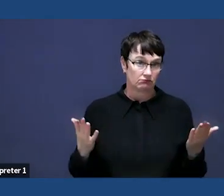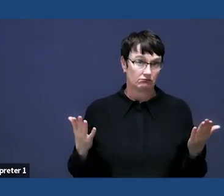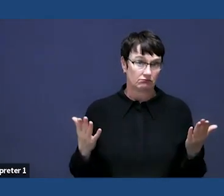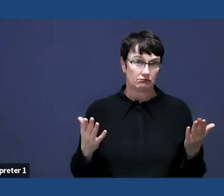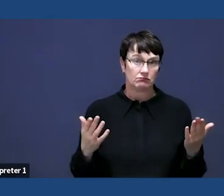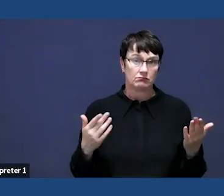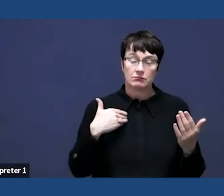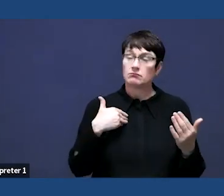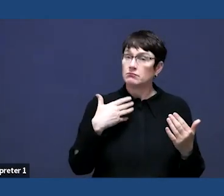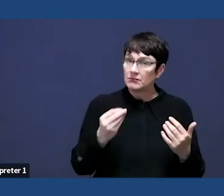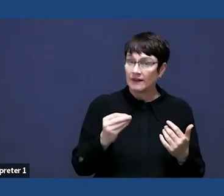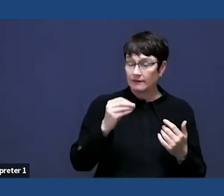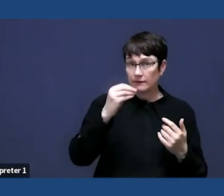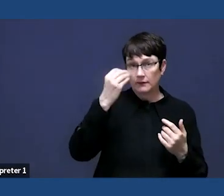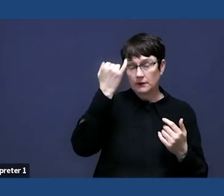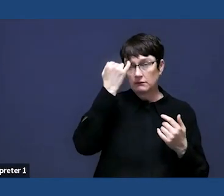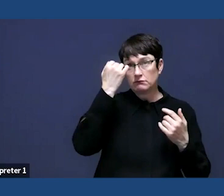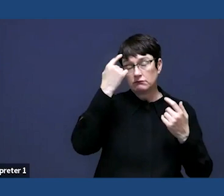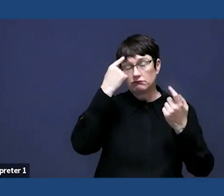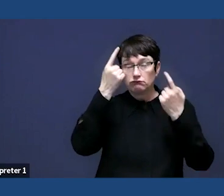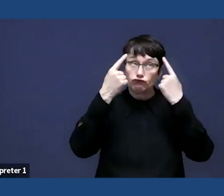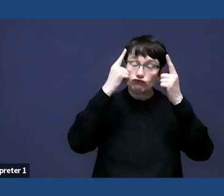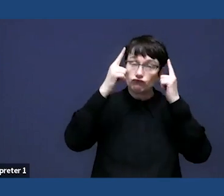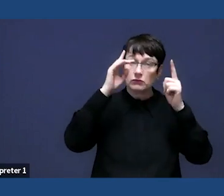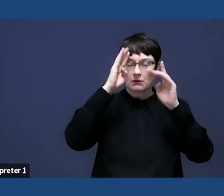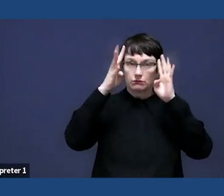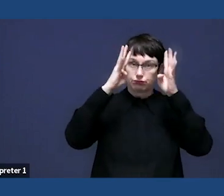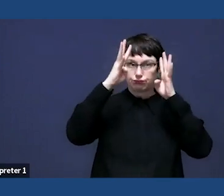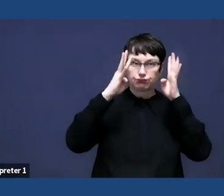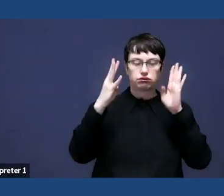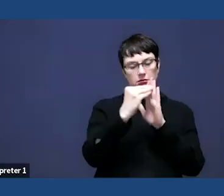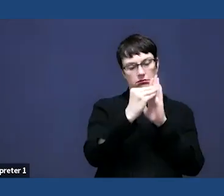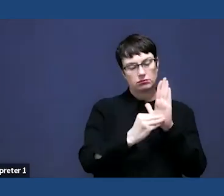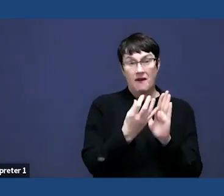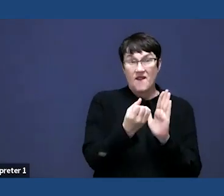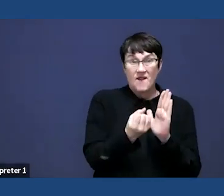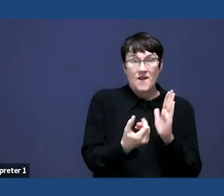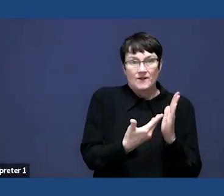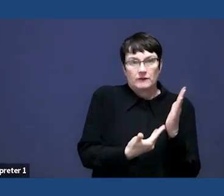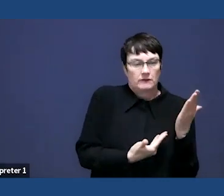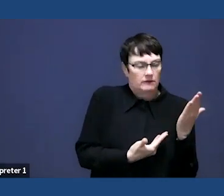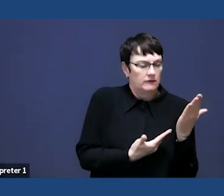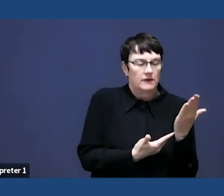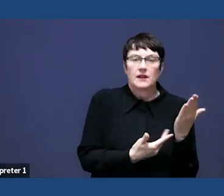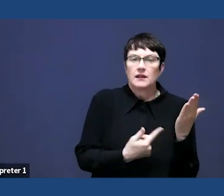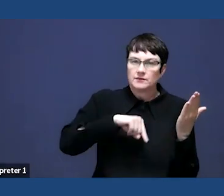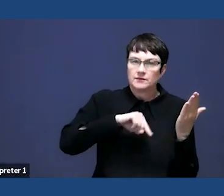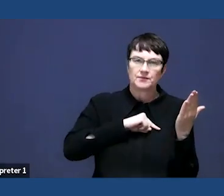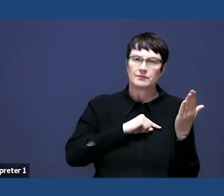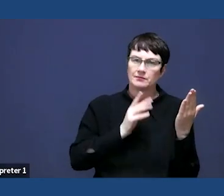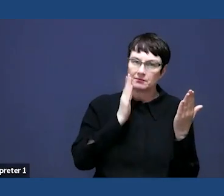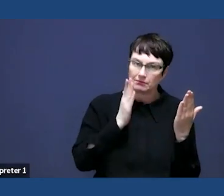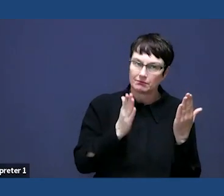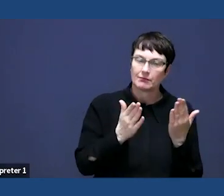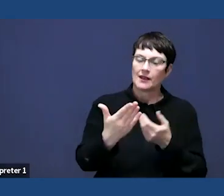And something that has a long history of helping government and local governments through the